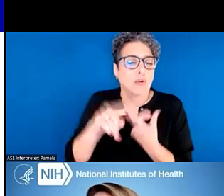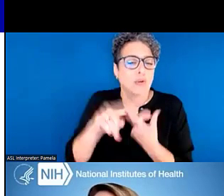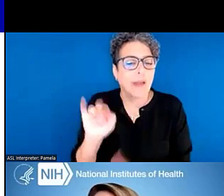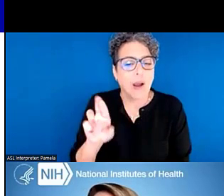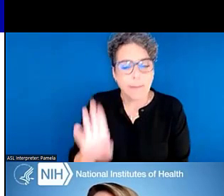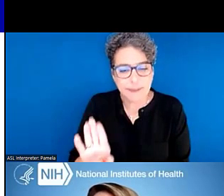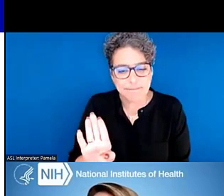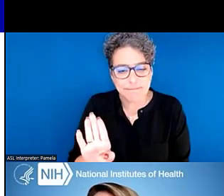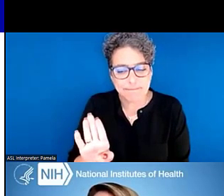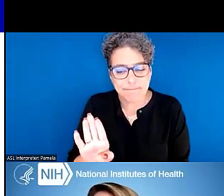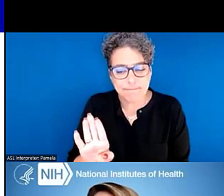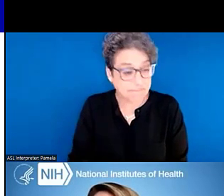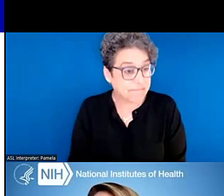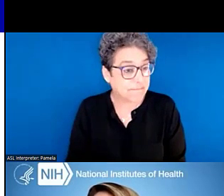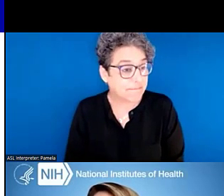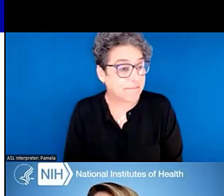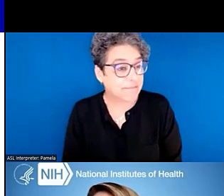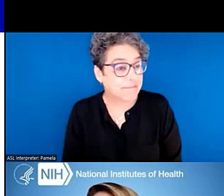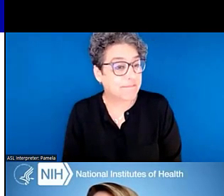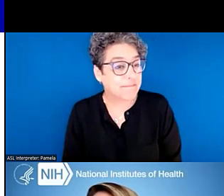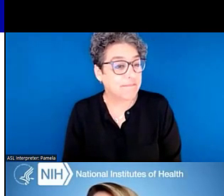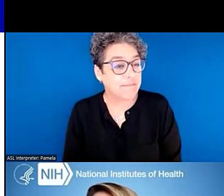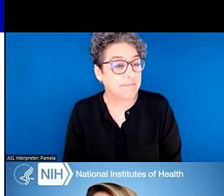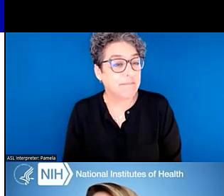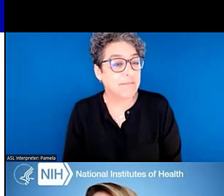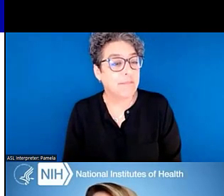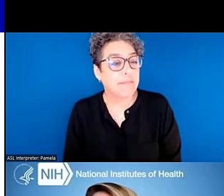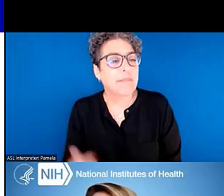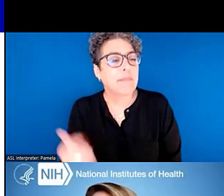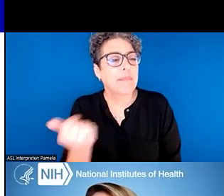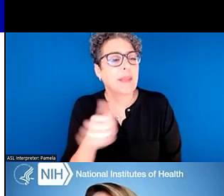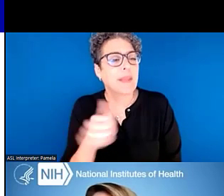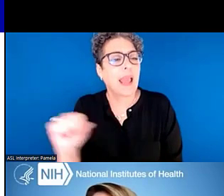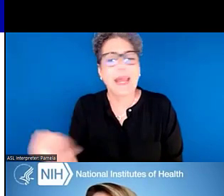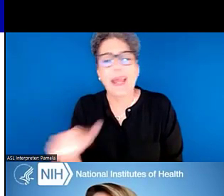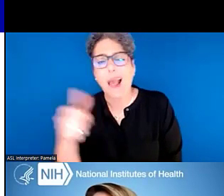Anybody else have any other answers? So some said not ..